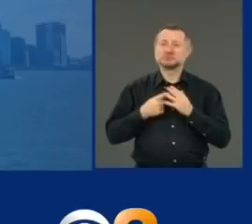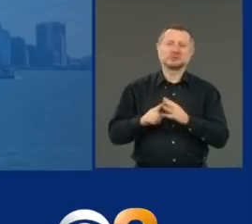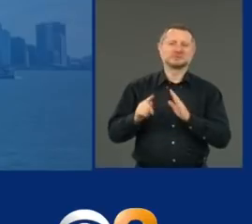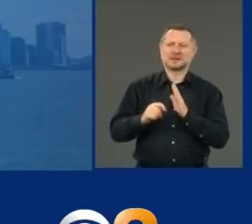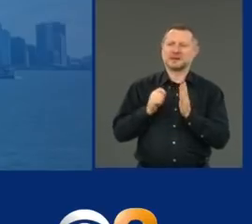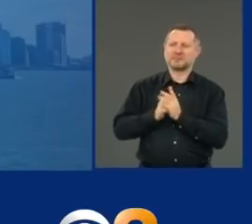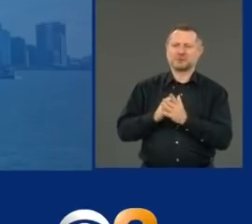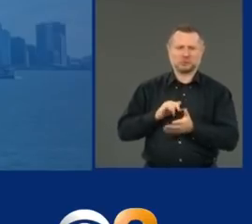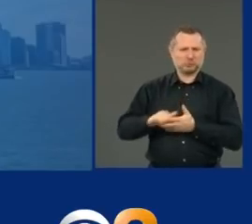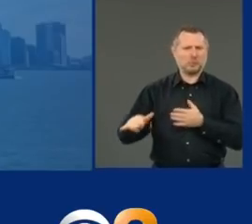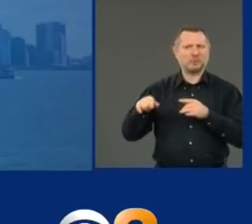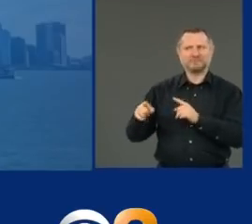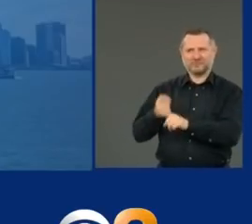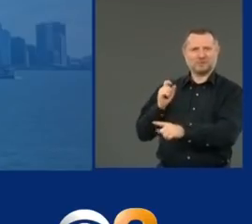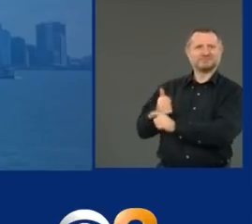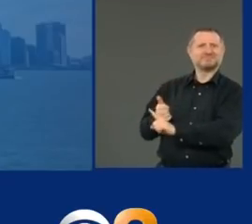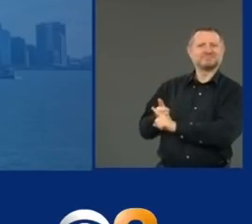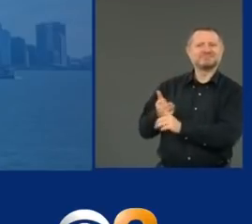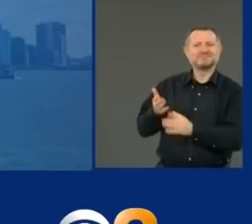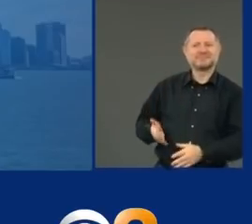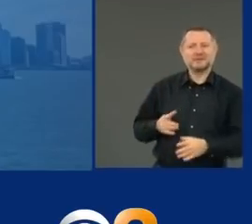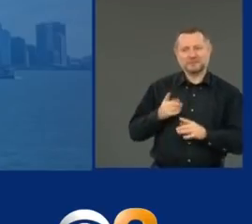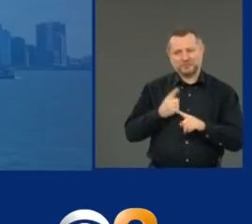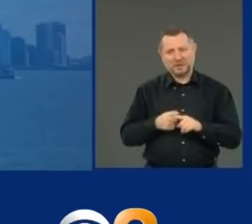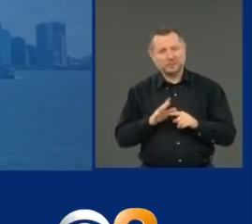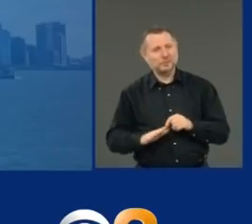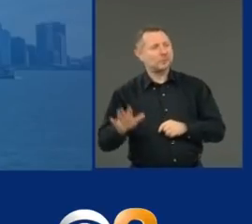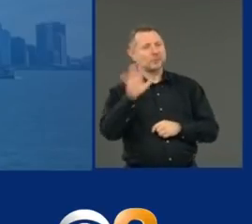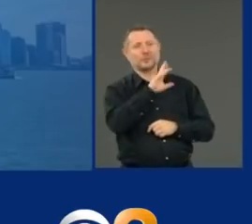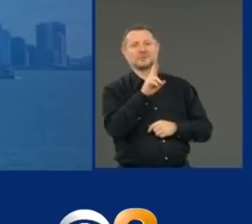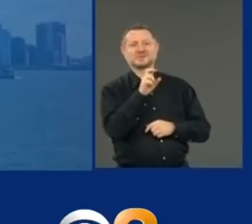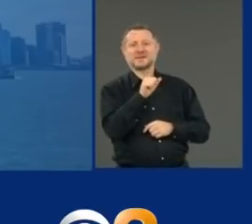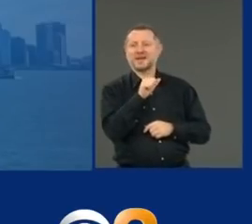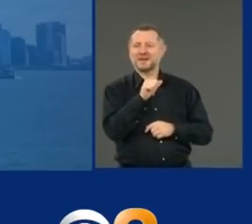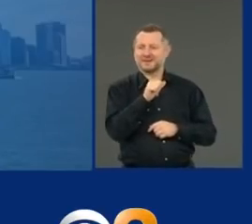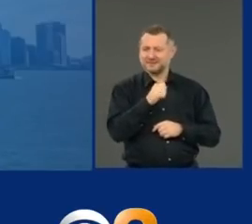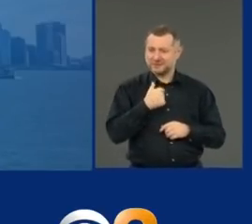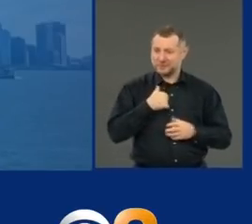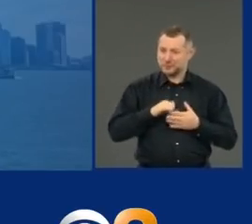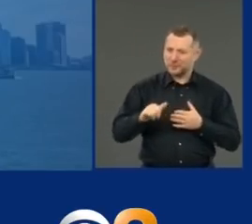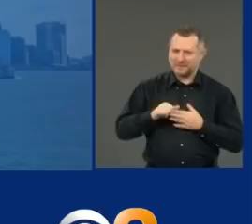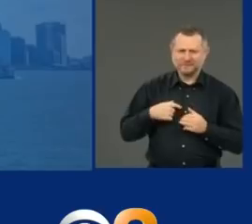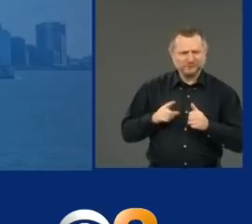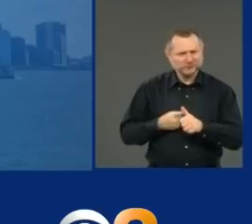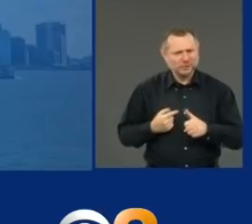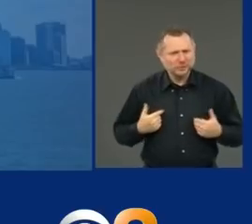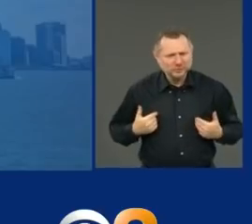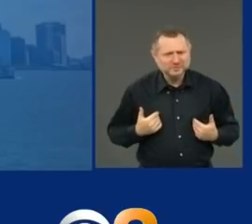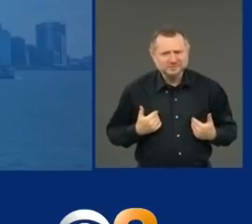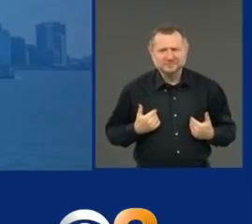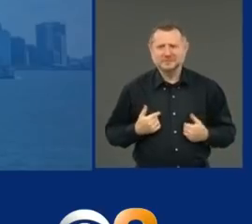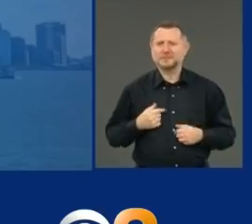I'M NOT SAYING IT AS A NEW YORKER AND THERE THEY ARE THOSE ARROGANT NEW YORKERS. READ THE HISTORY BOOKS. READ WHERE FDR CAME UP WITH HIS IDEAS.